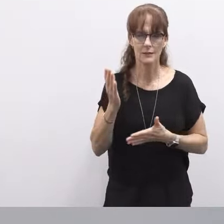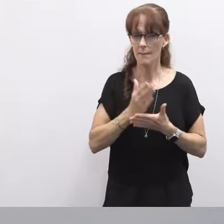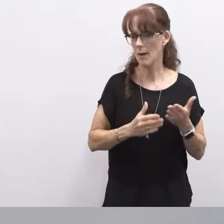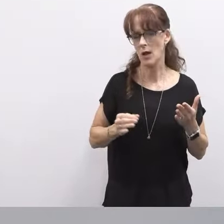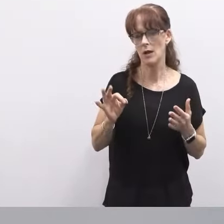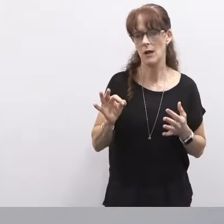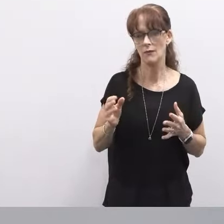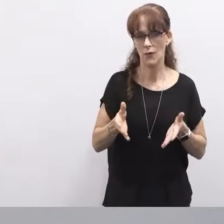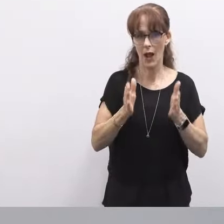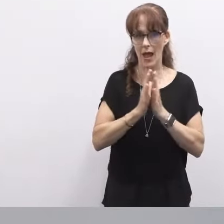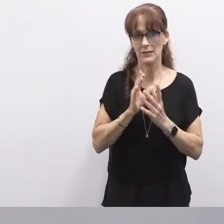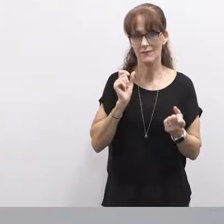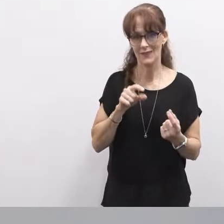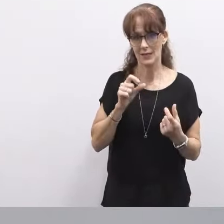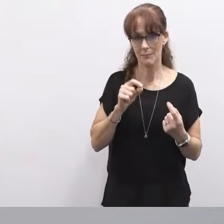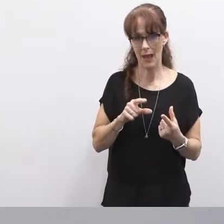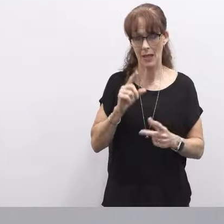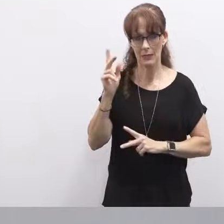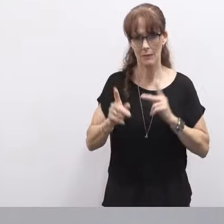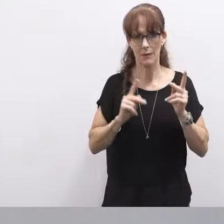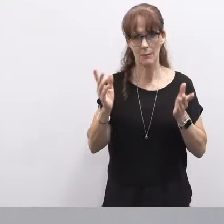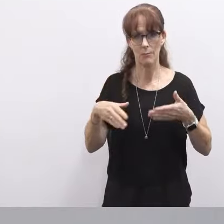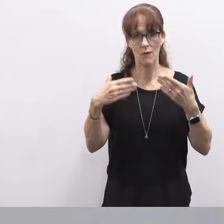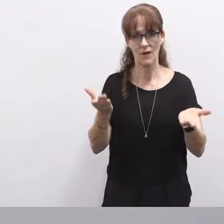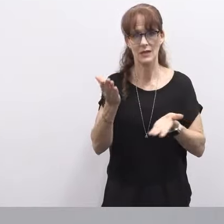if we're asking for feedback folks to be provided some instructions